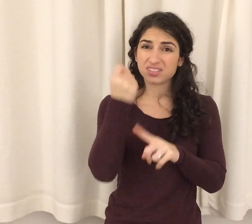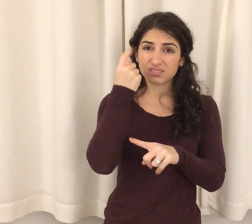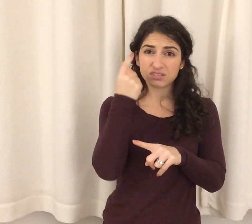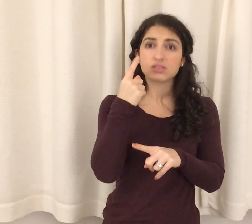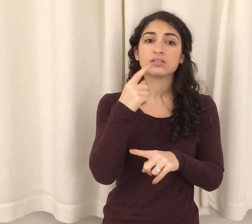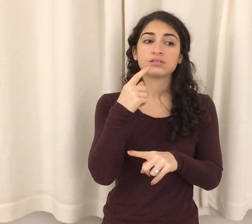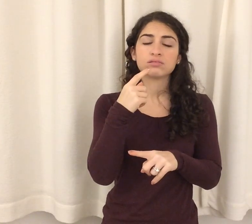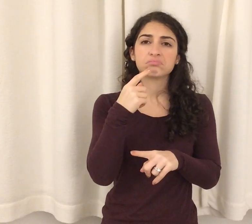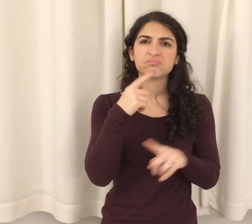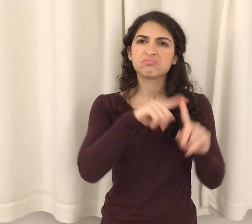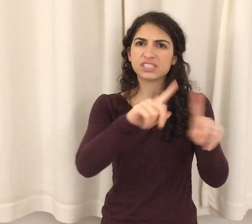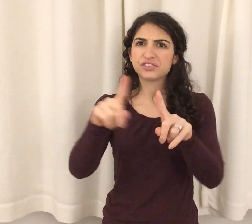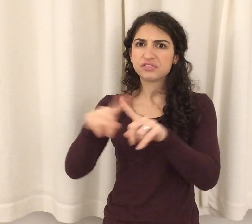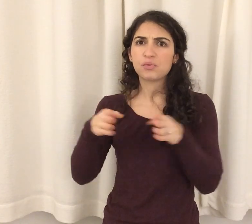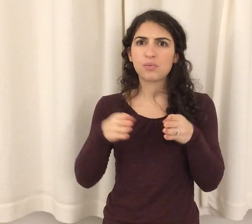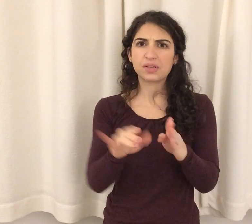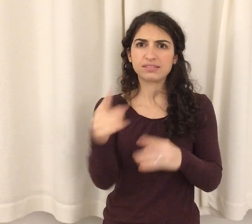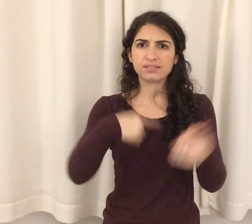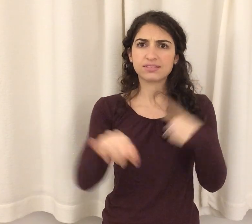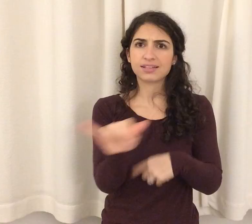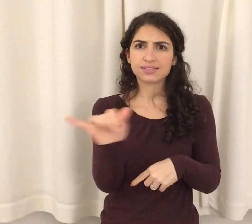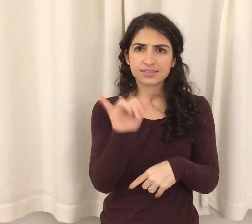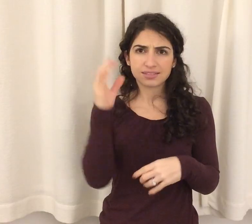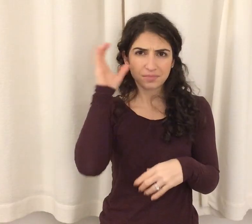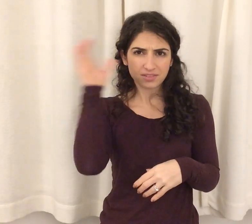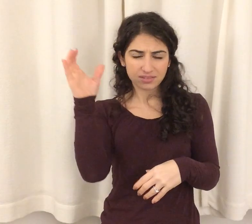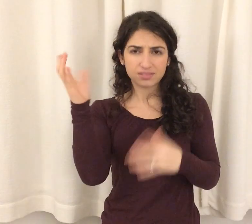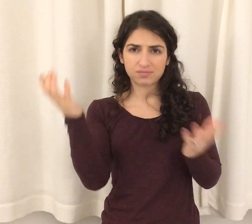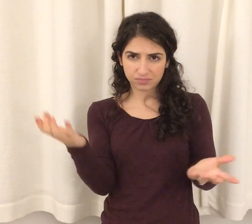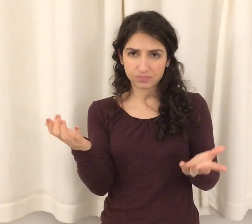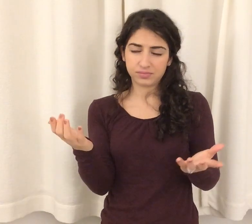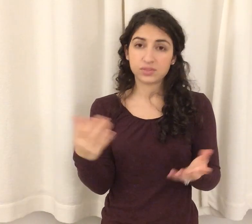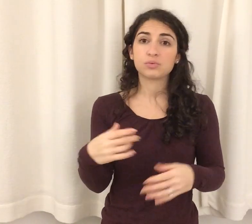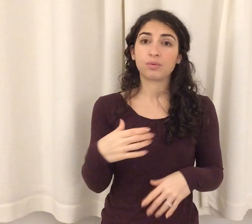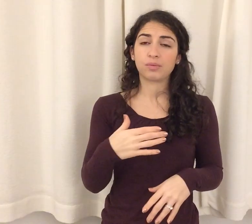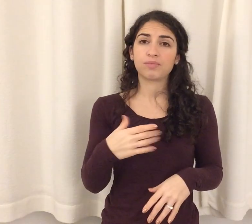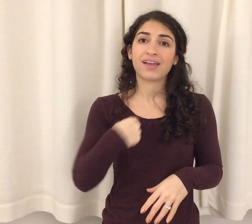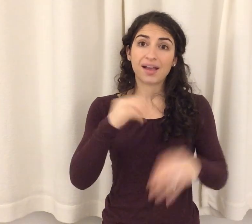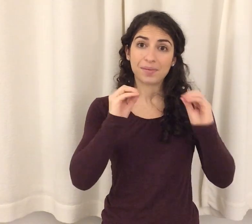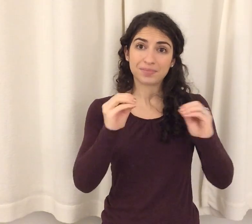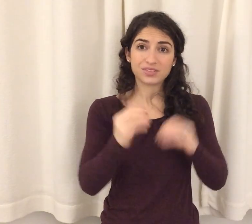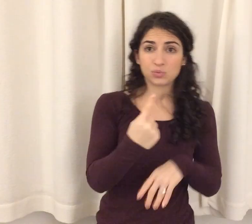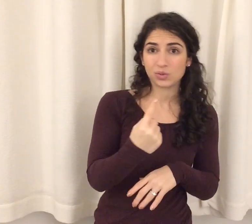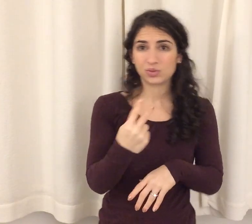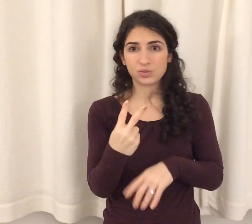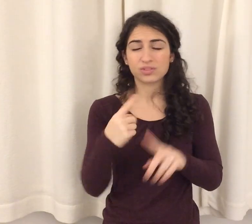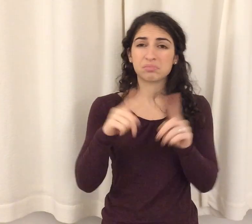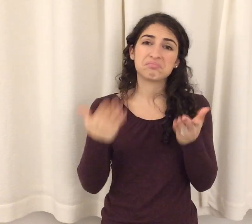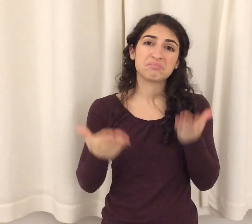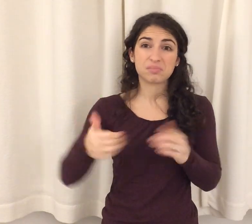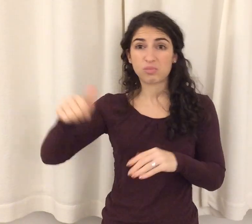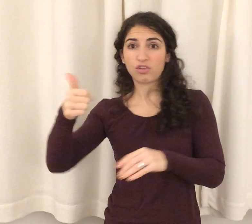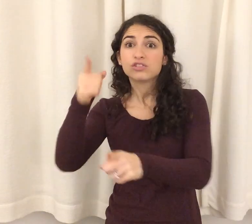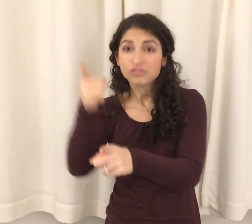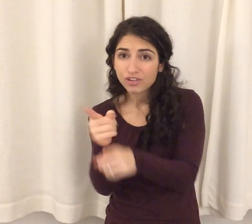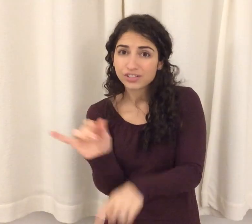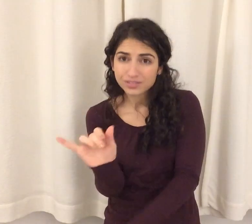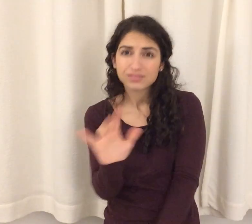of yours or someone else's -- Just try to understand there are different ways to find the same concept so i'll be teaching one or two but there might be